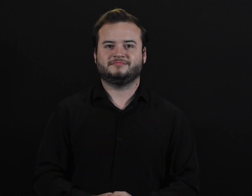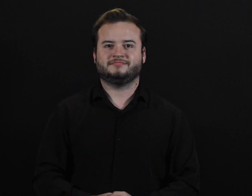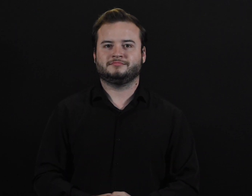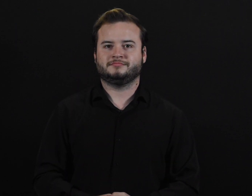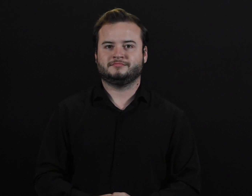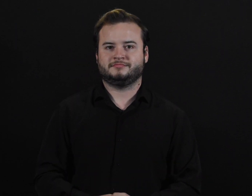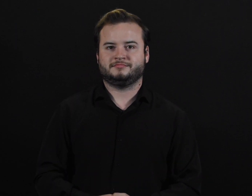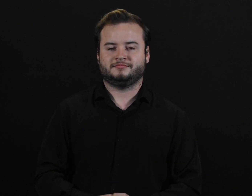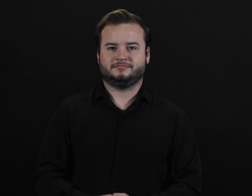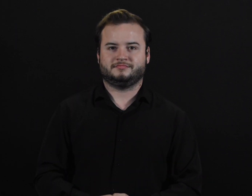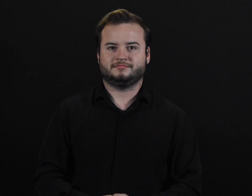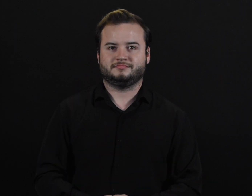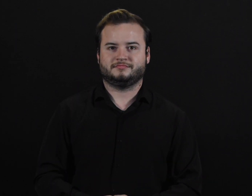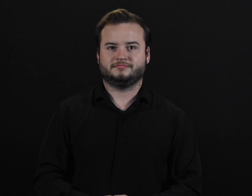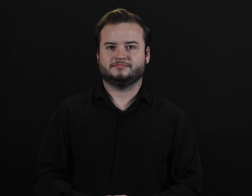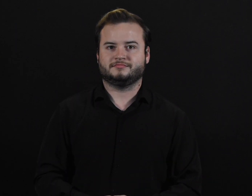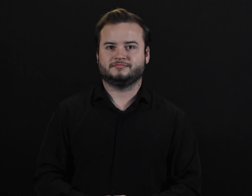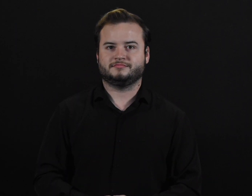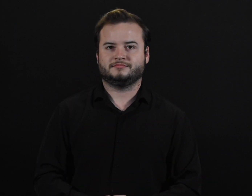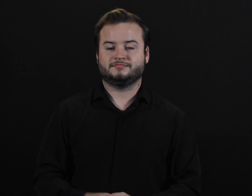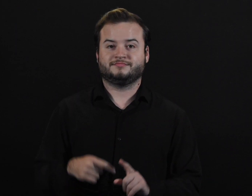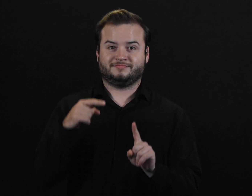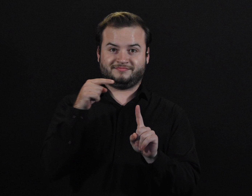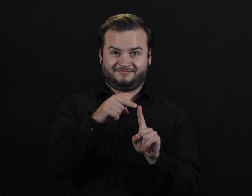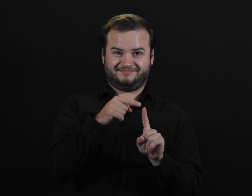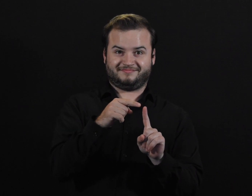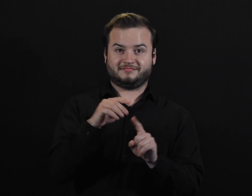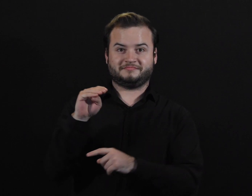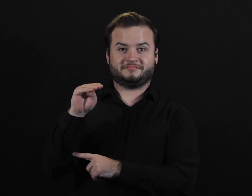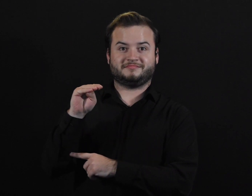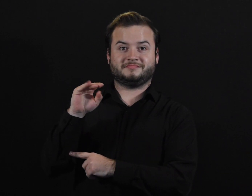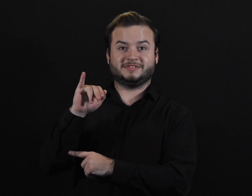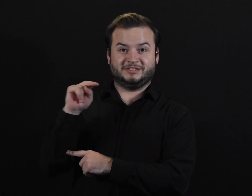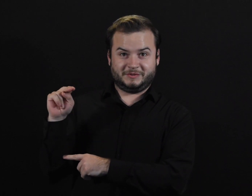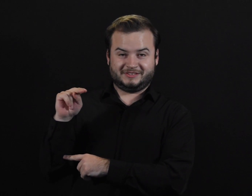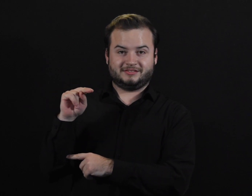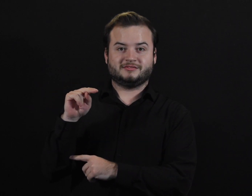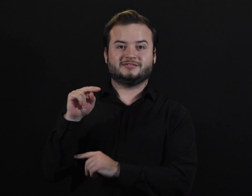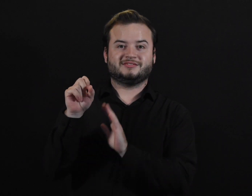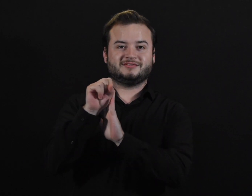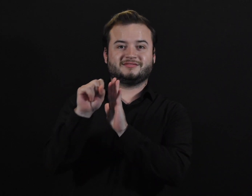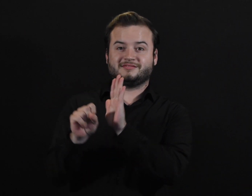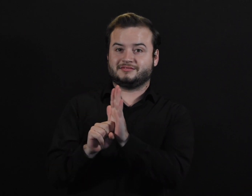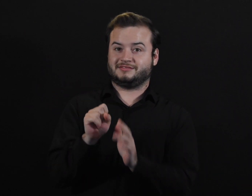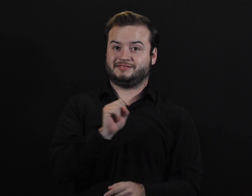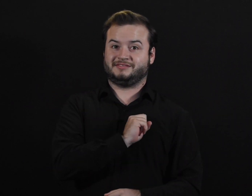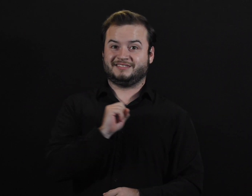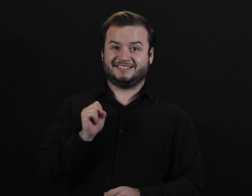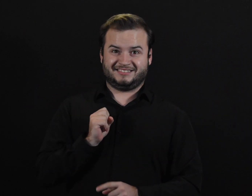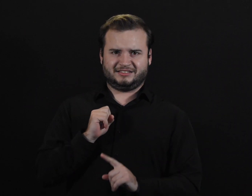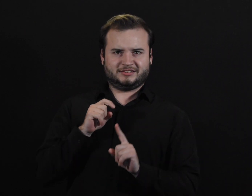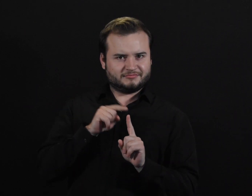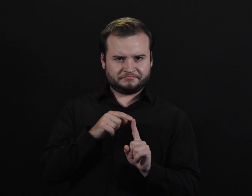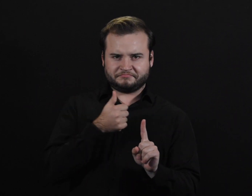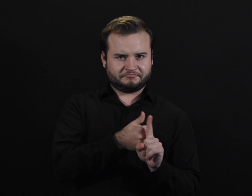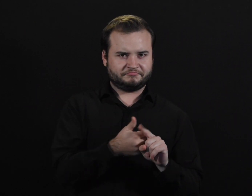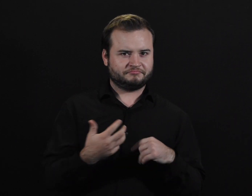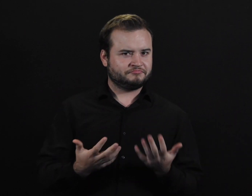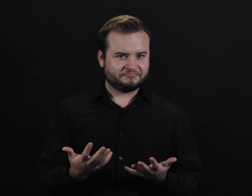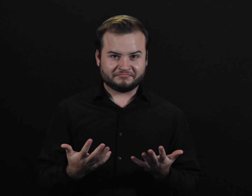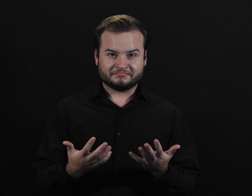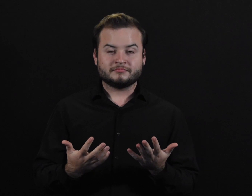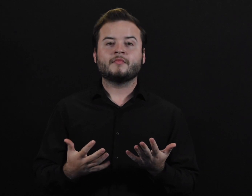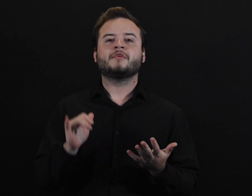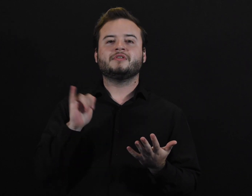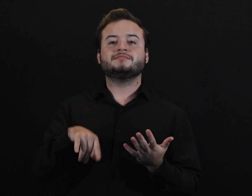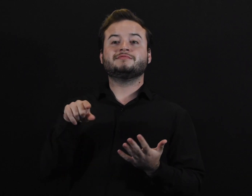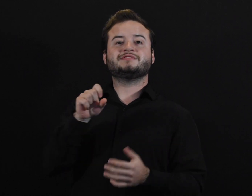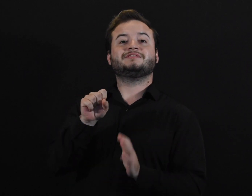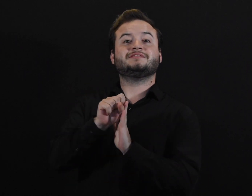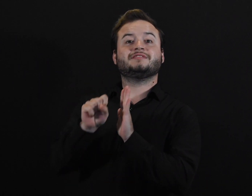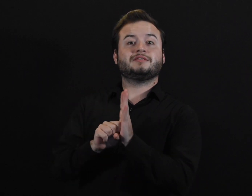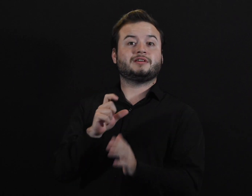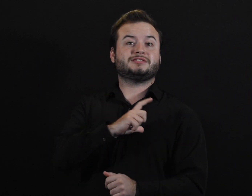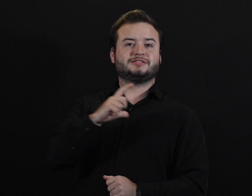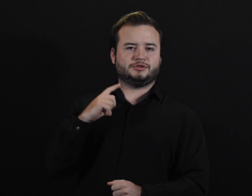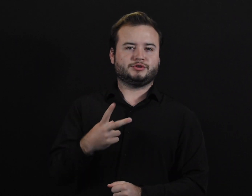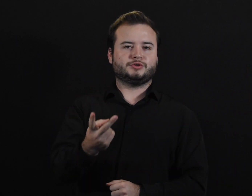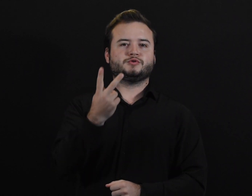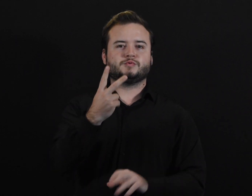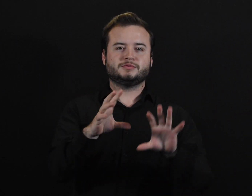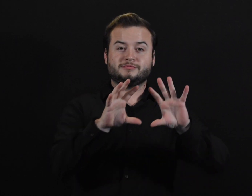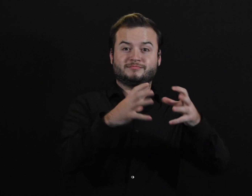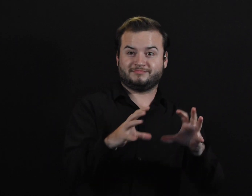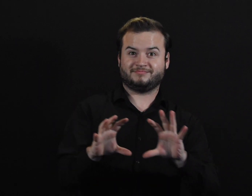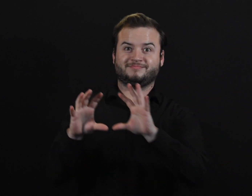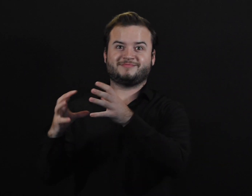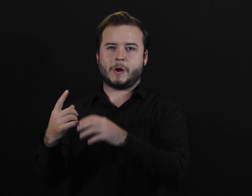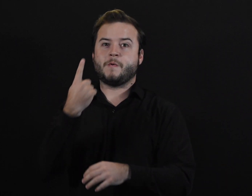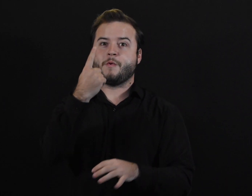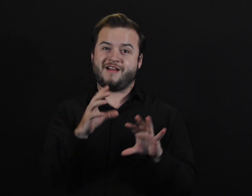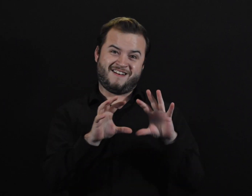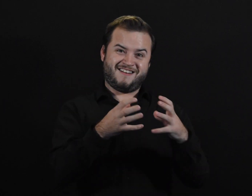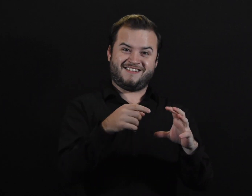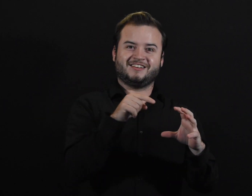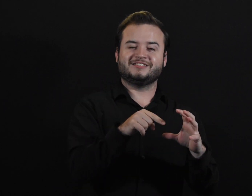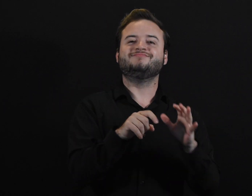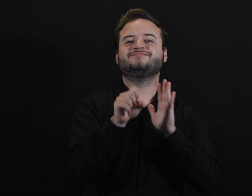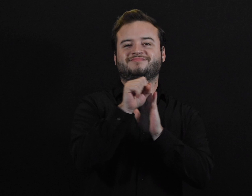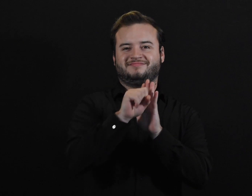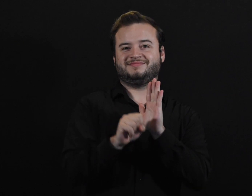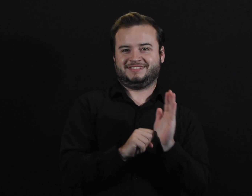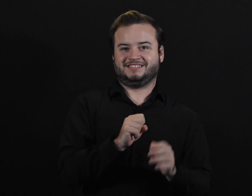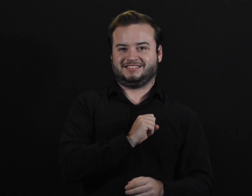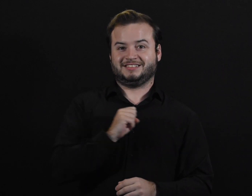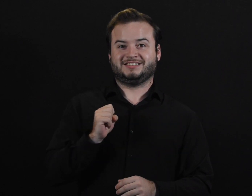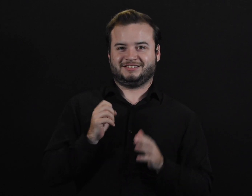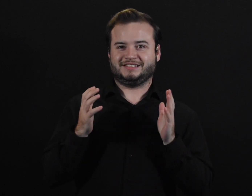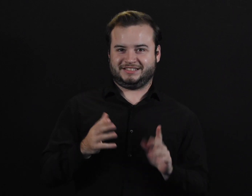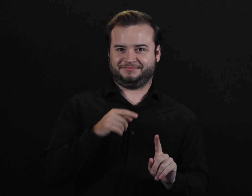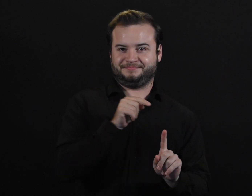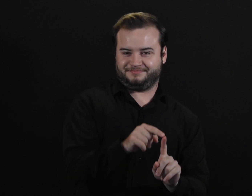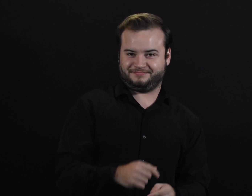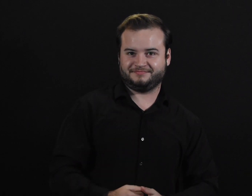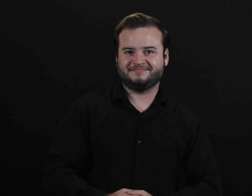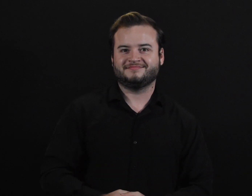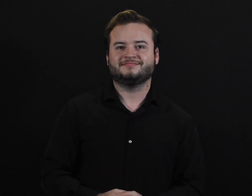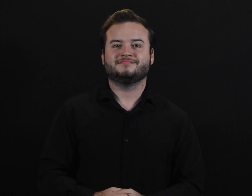MN State Senate is one of two chambers of the state legislature.